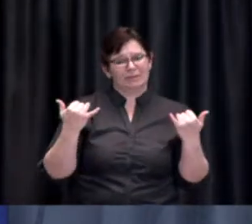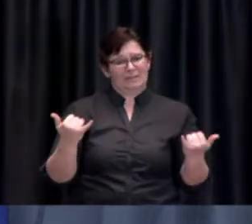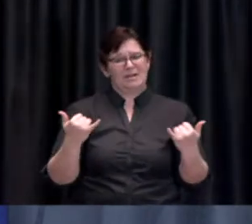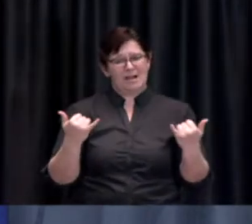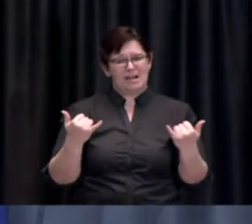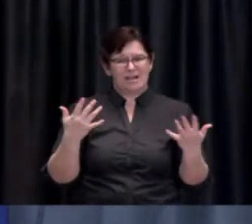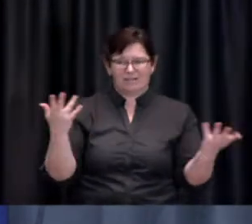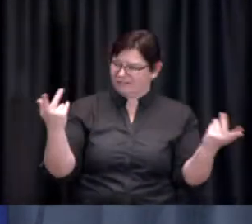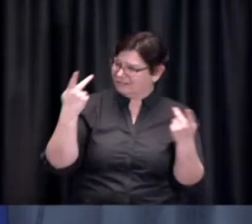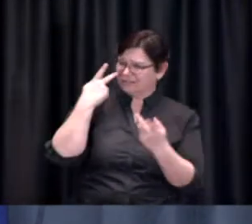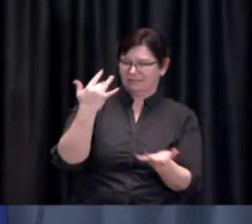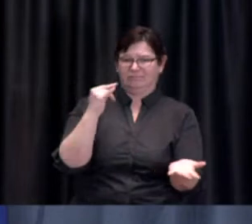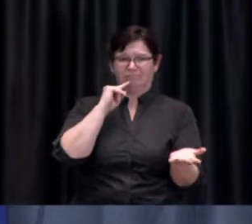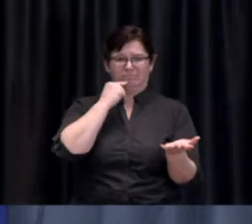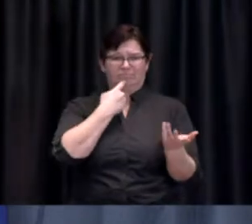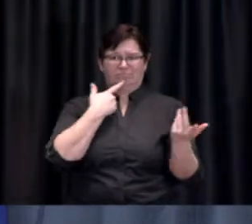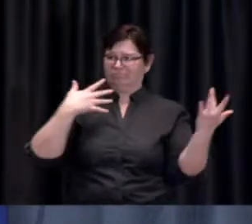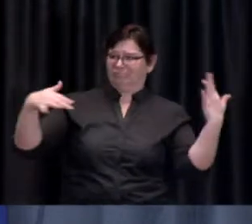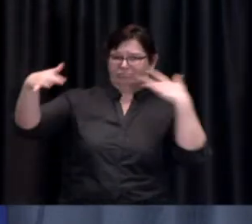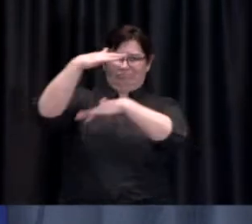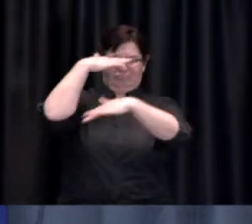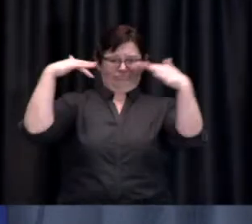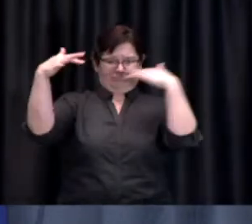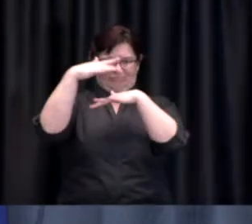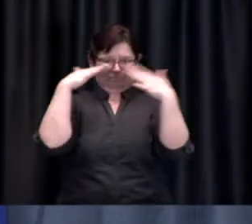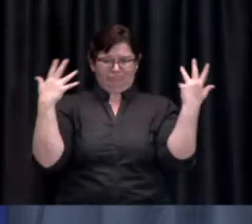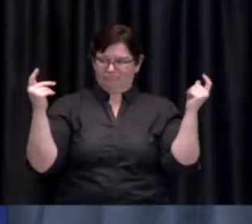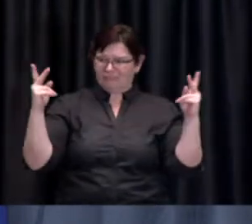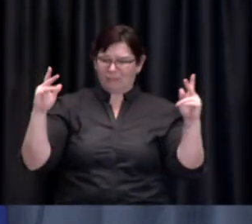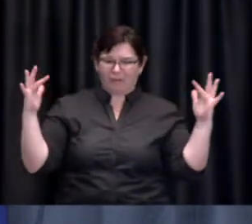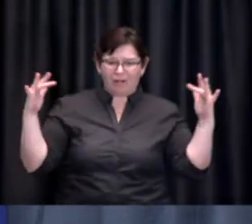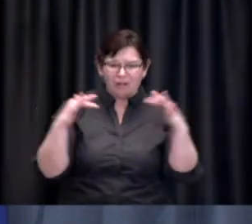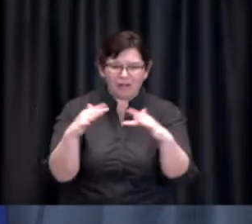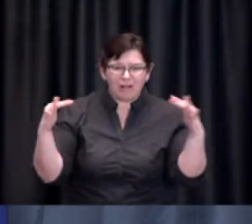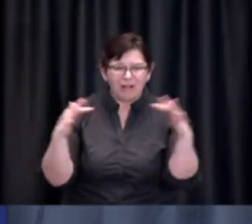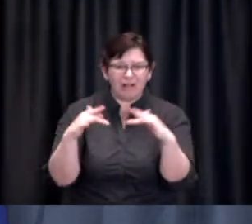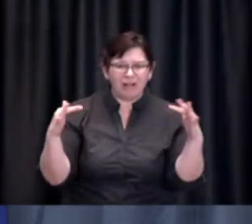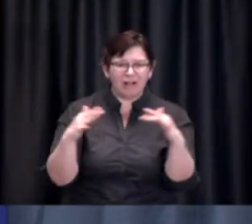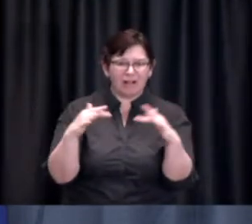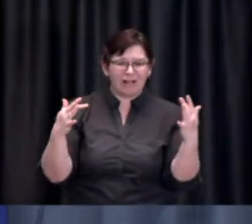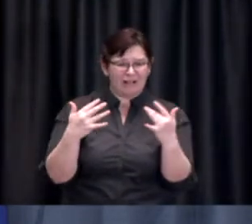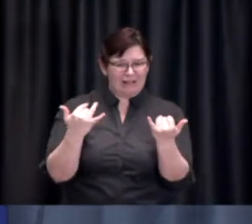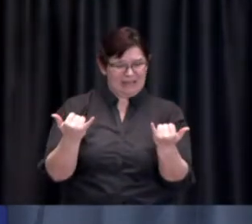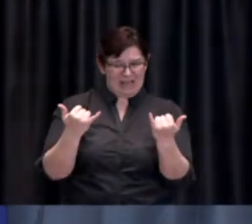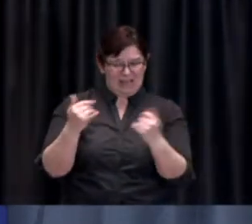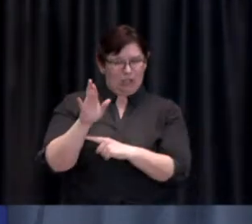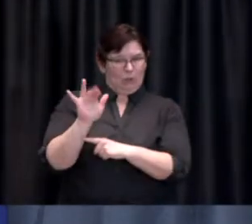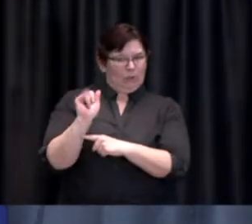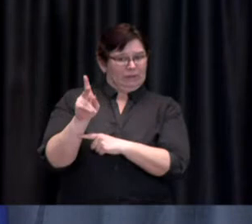Thompson Park and Nathan Phillips Square and Mel Lastman Square and the notion that we'll be having crowd scenes like that